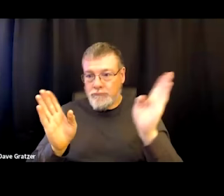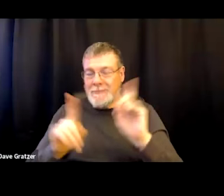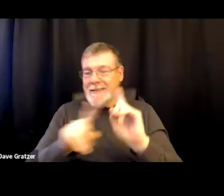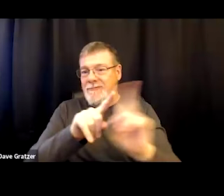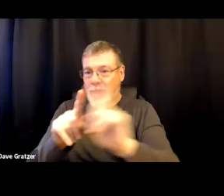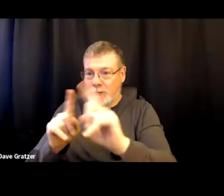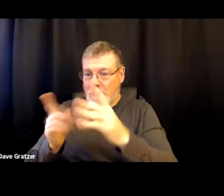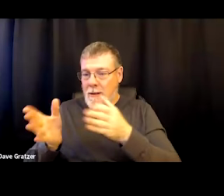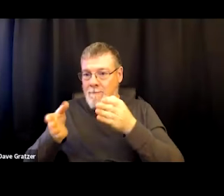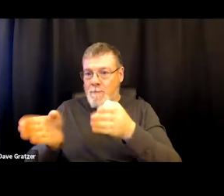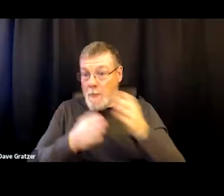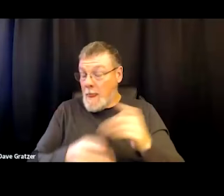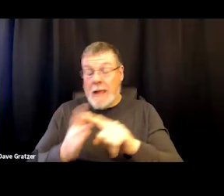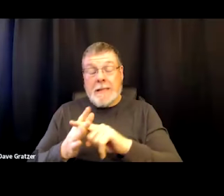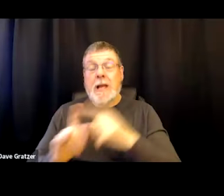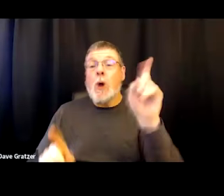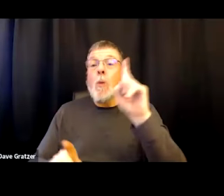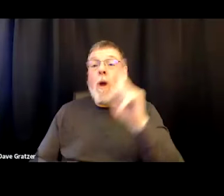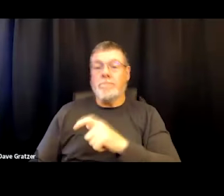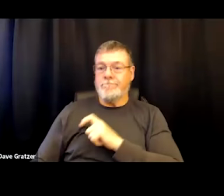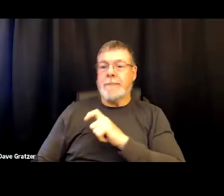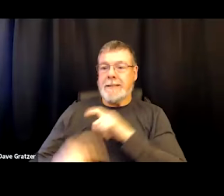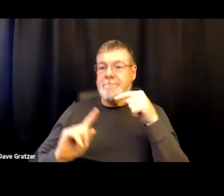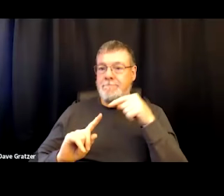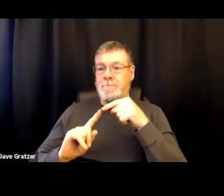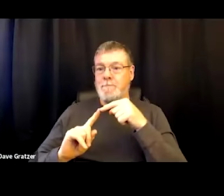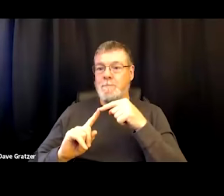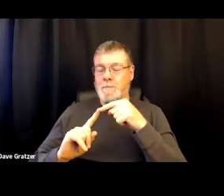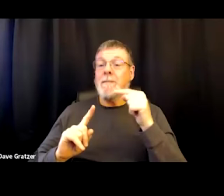So starting with law enforcement really and going beyond that to look at courts